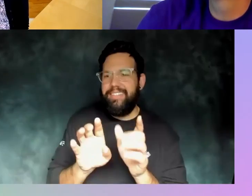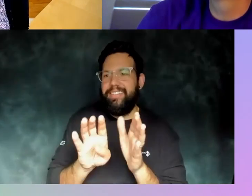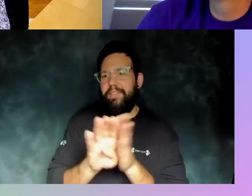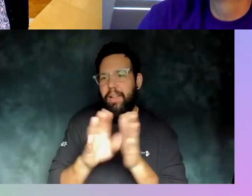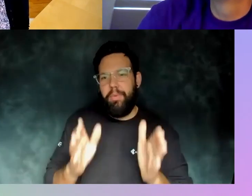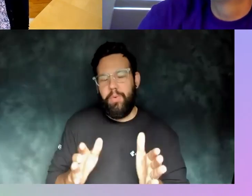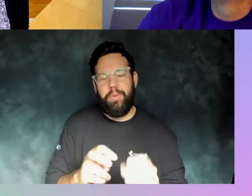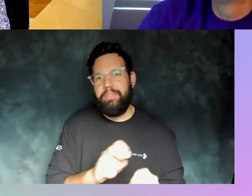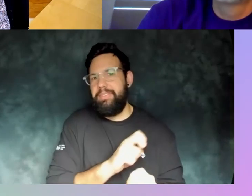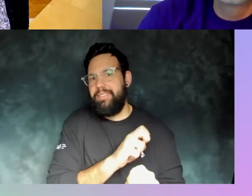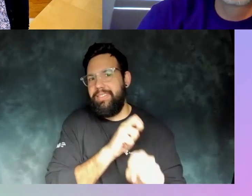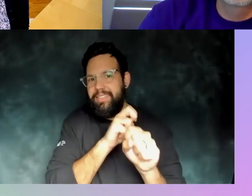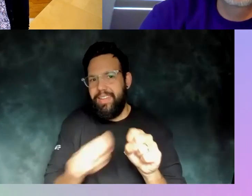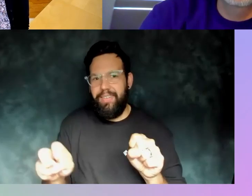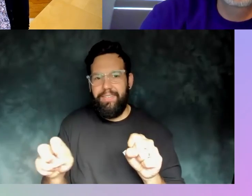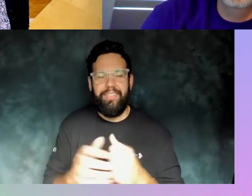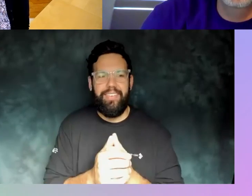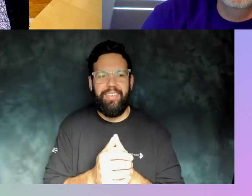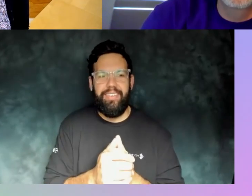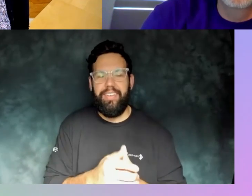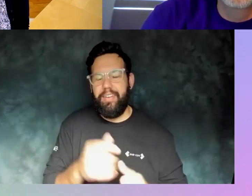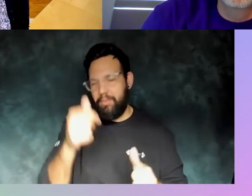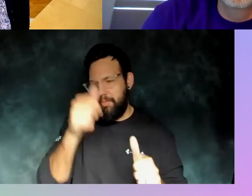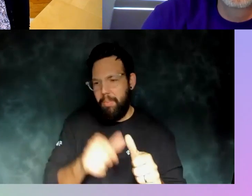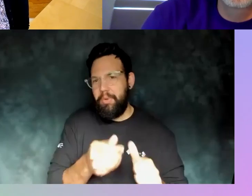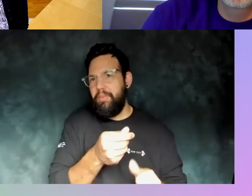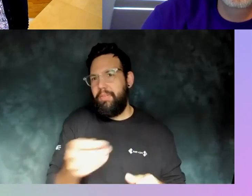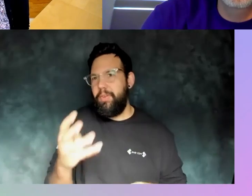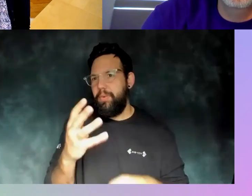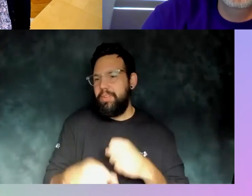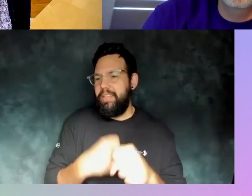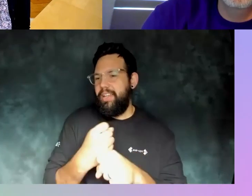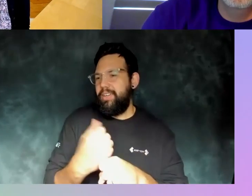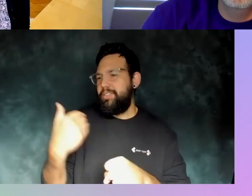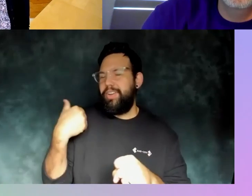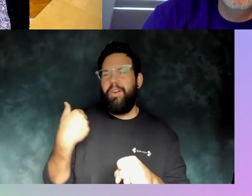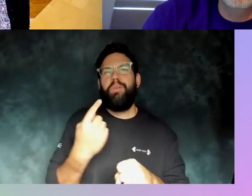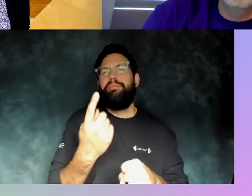useful for some Let's say or others might not make sense. I think the long story or the thing that I